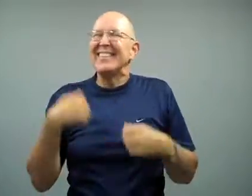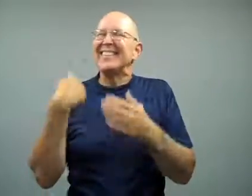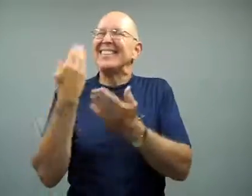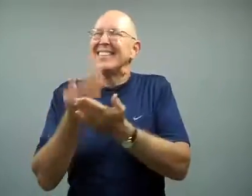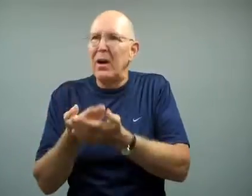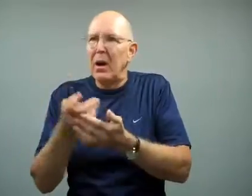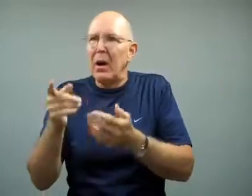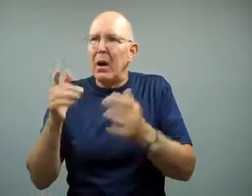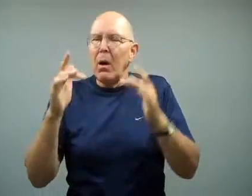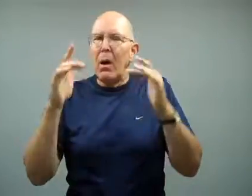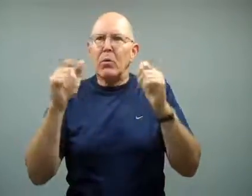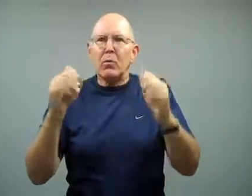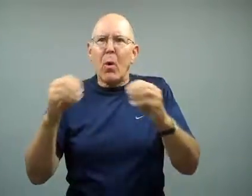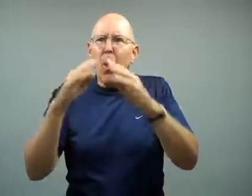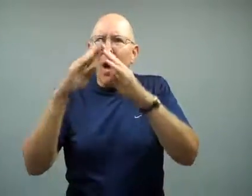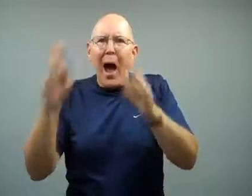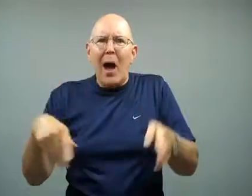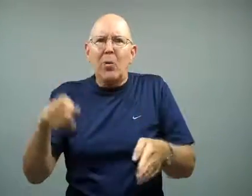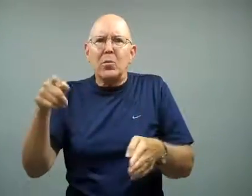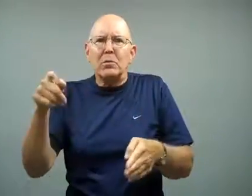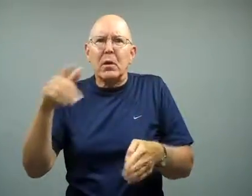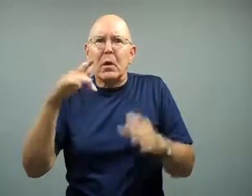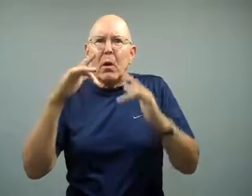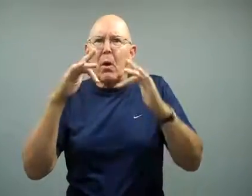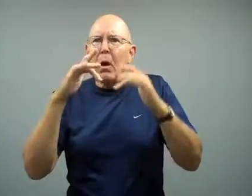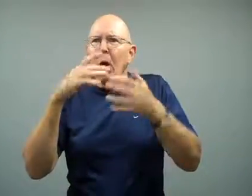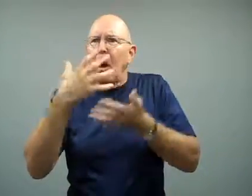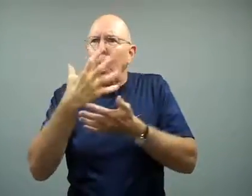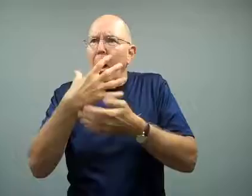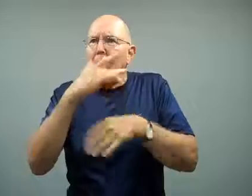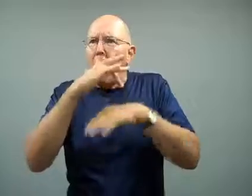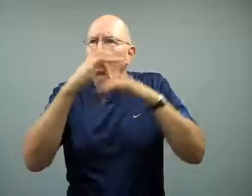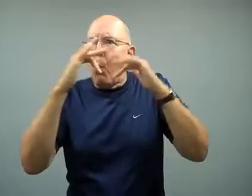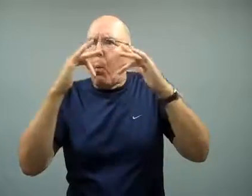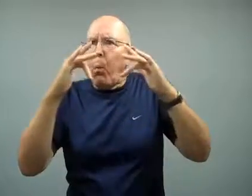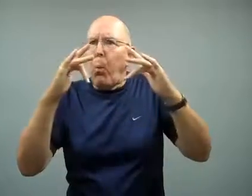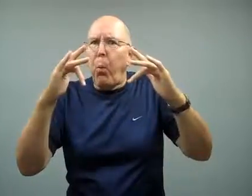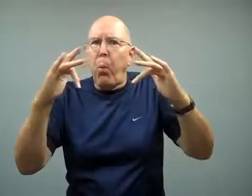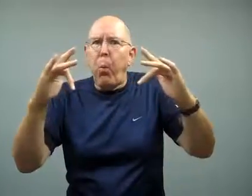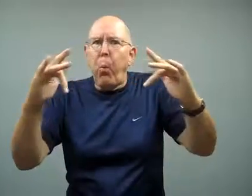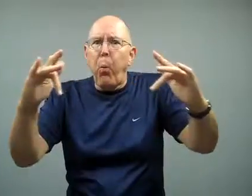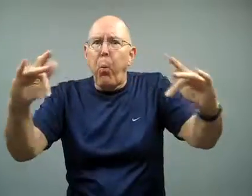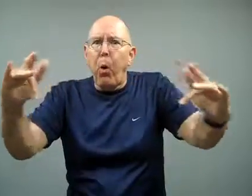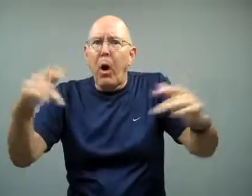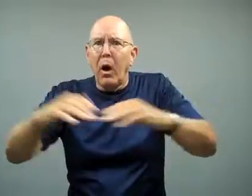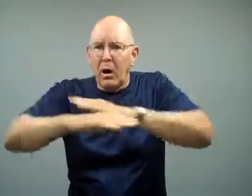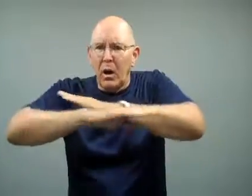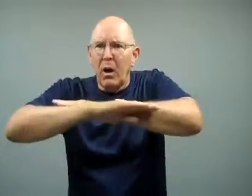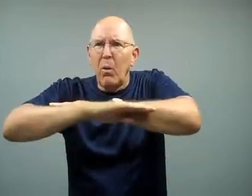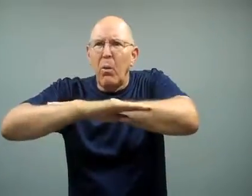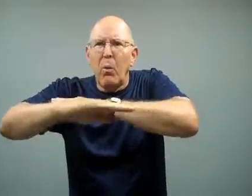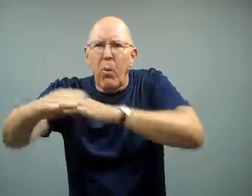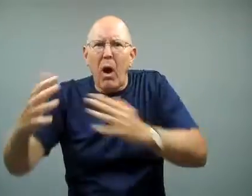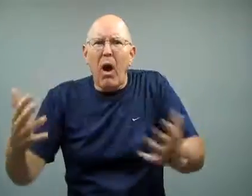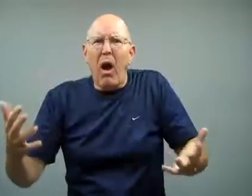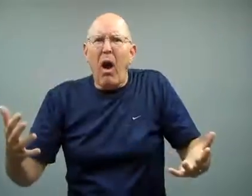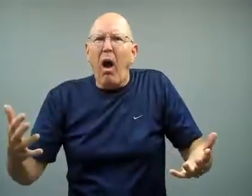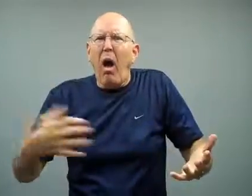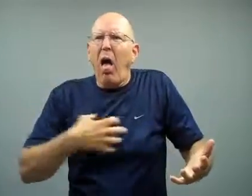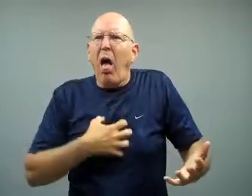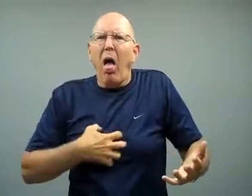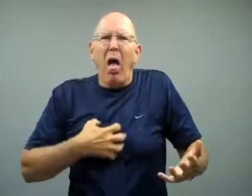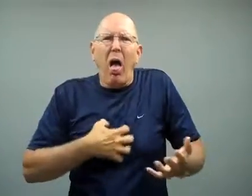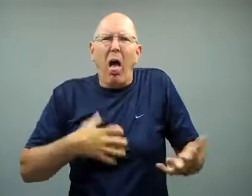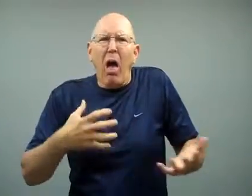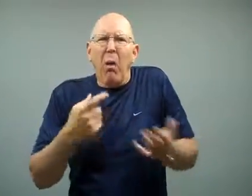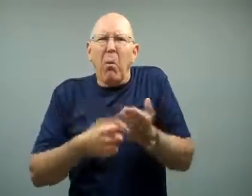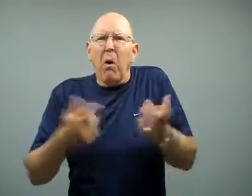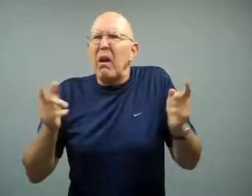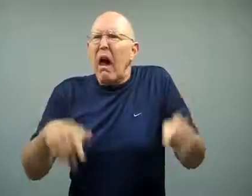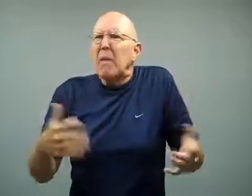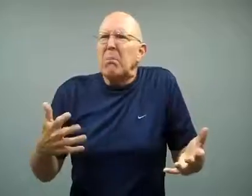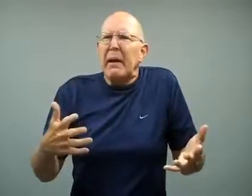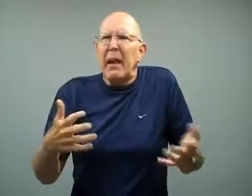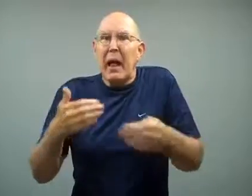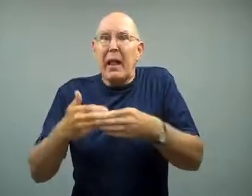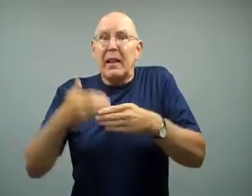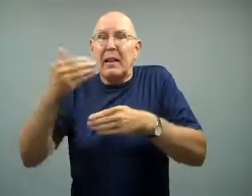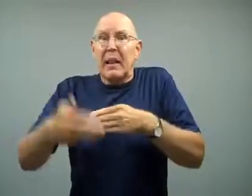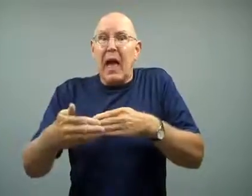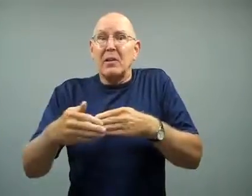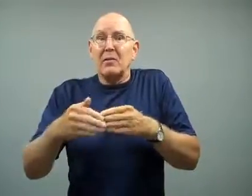When they got there, there was no house. Just the slab foundation.